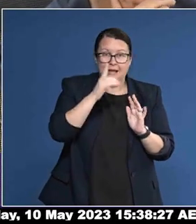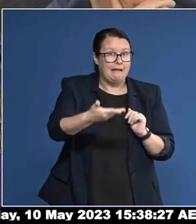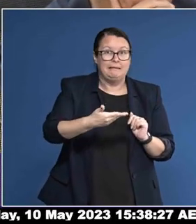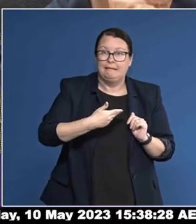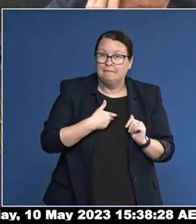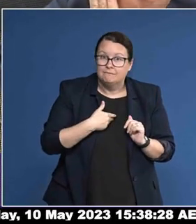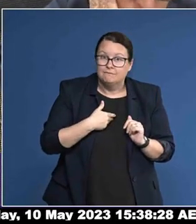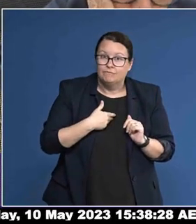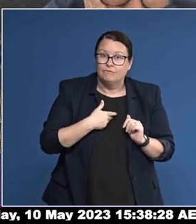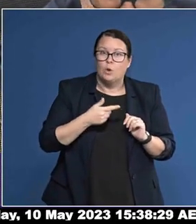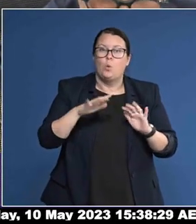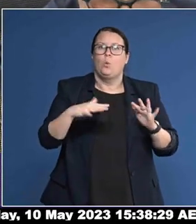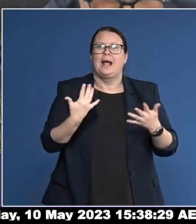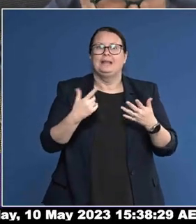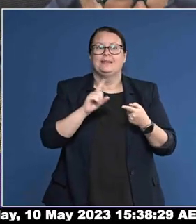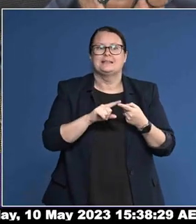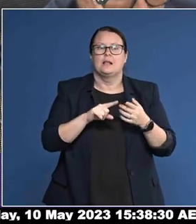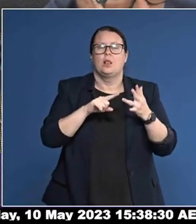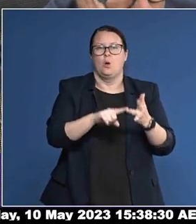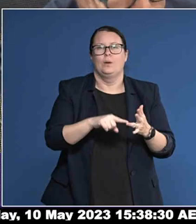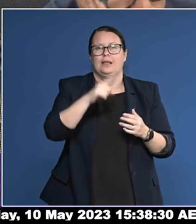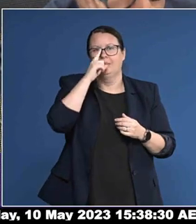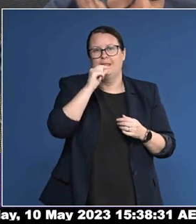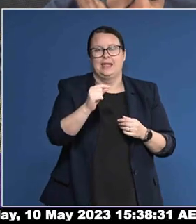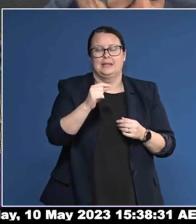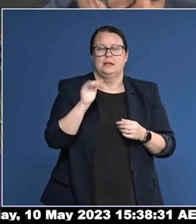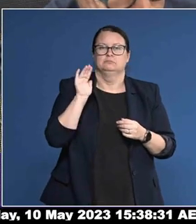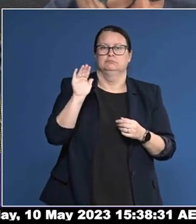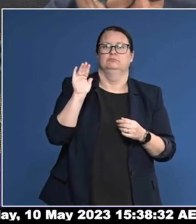outstanding matters, that they can bring that to the attention of the Office of